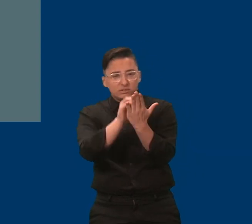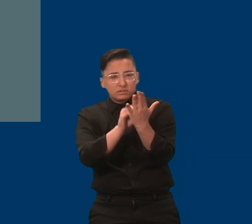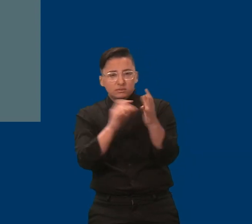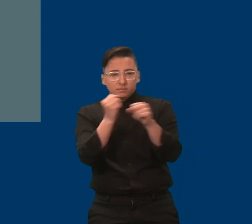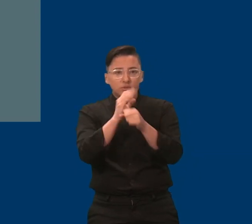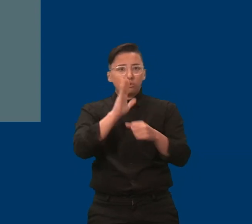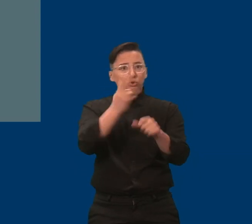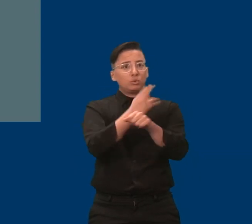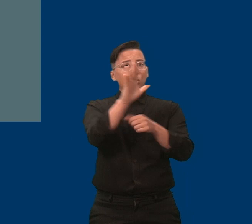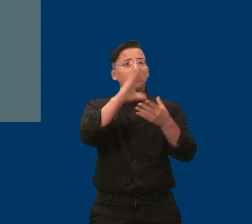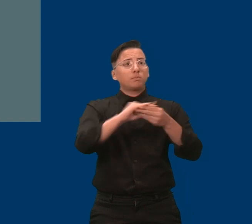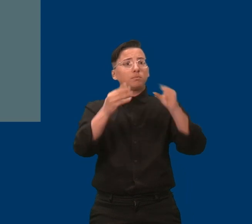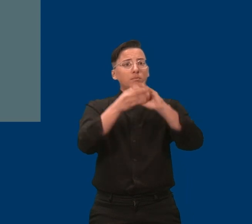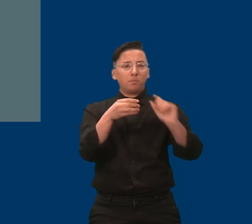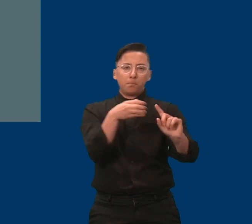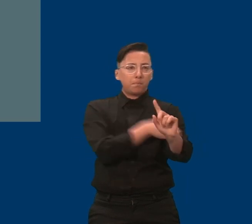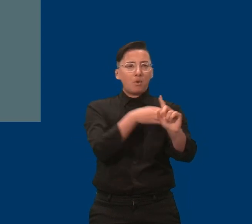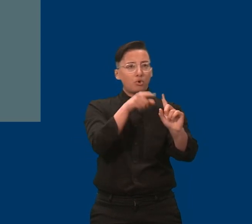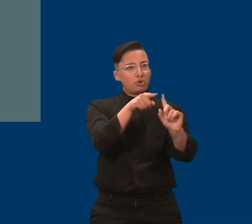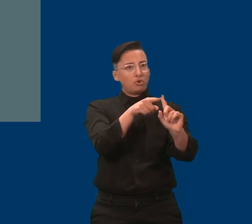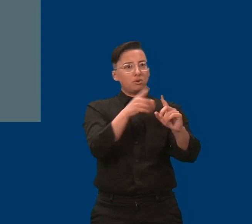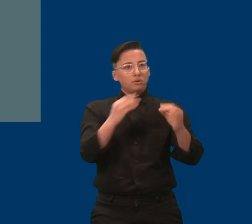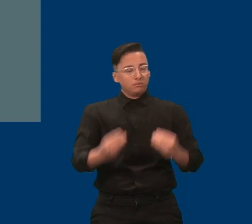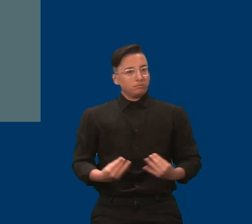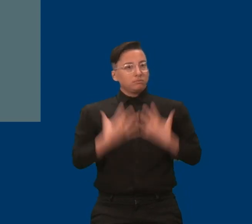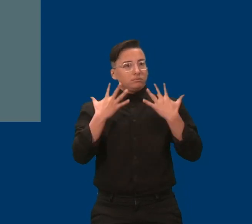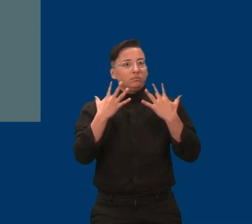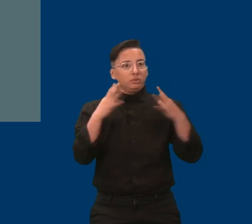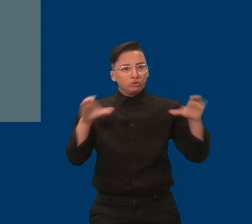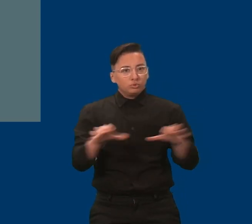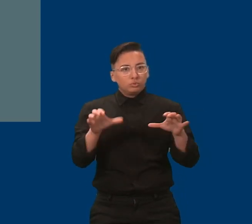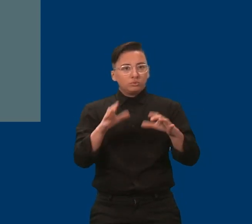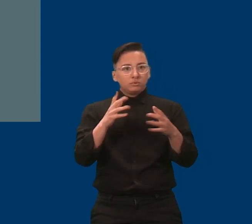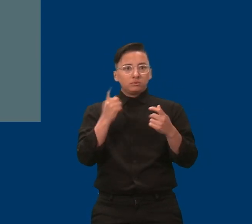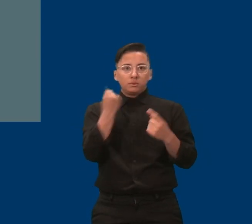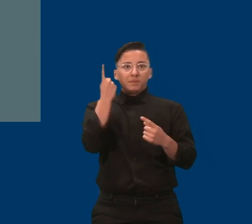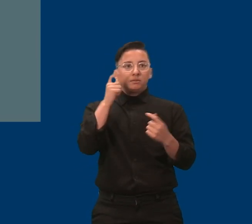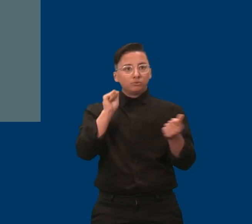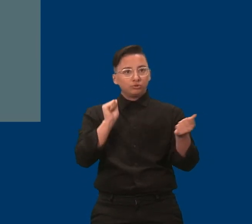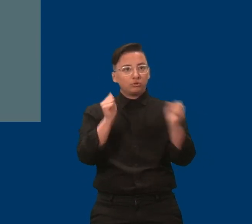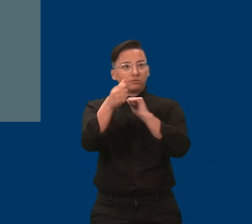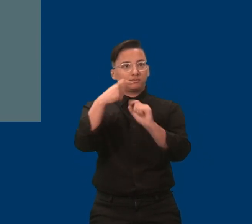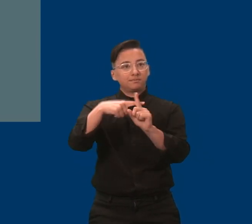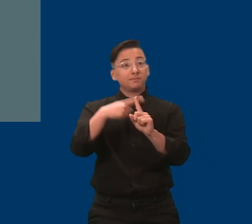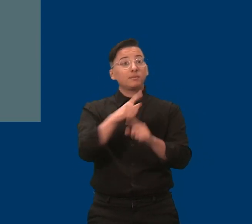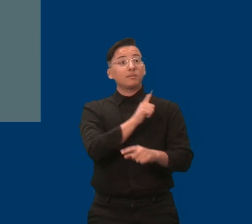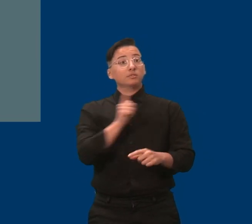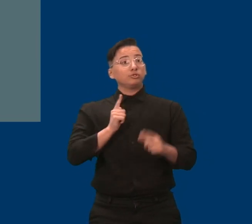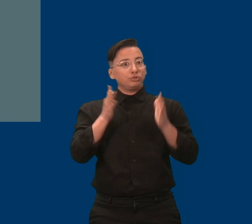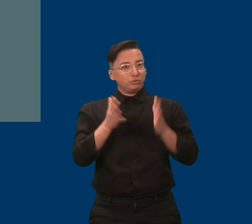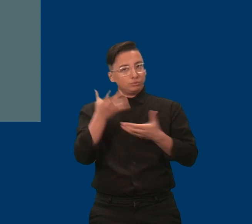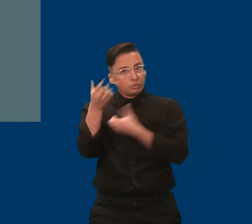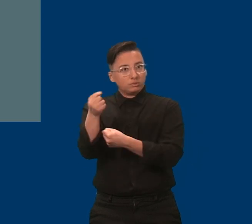We trust the legislative members here today will be moved to action. Thank you for attending today, and please